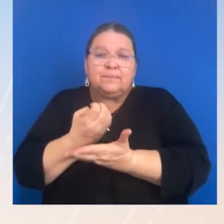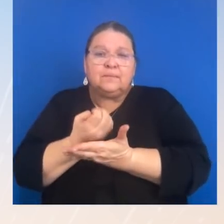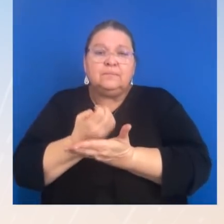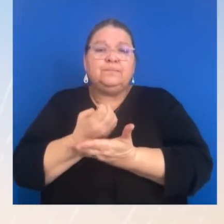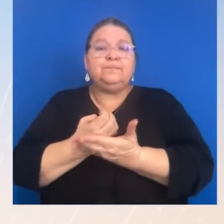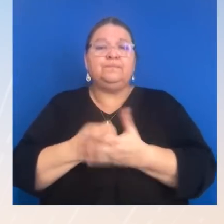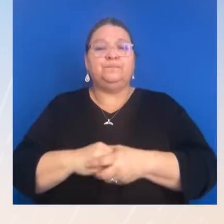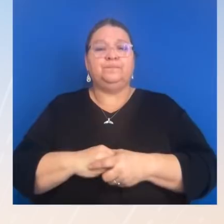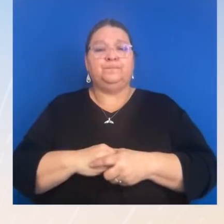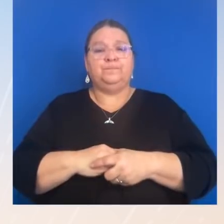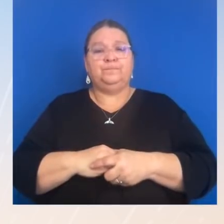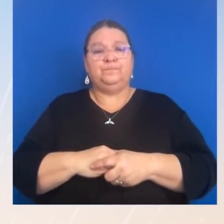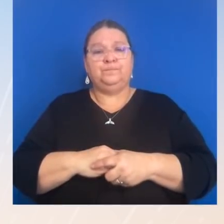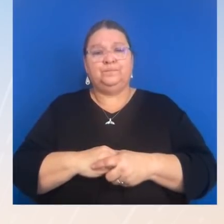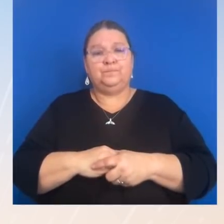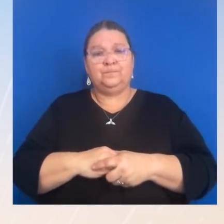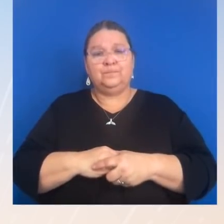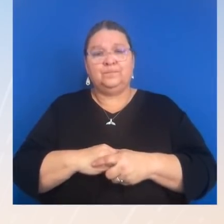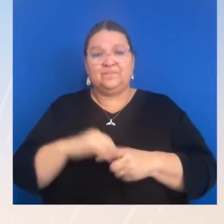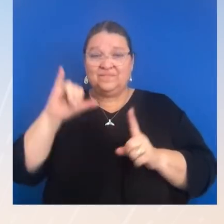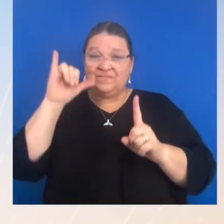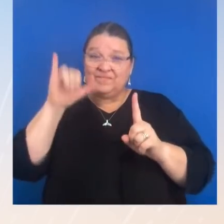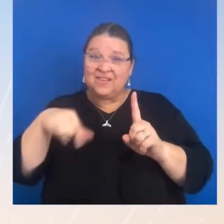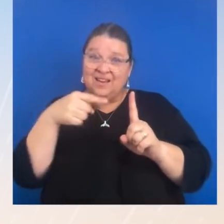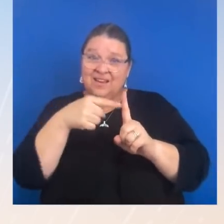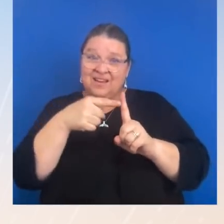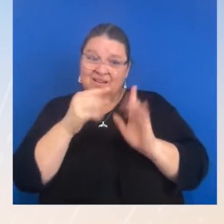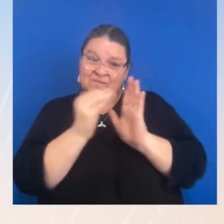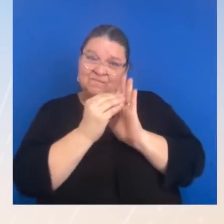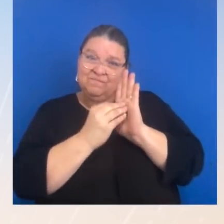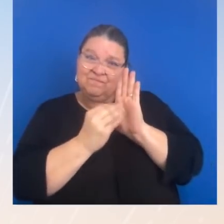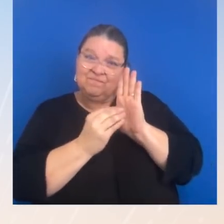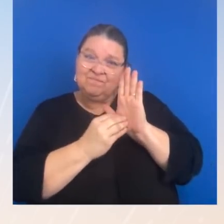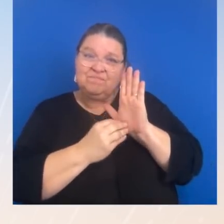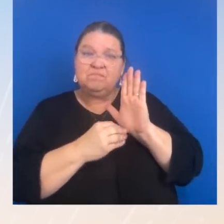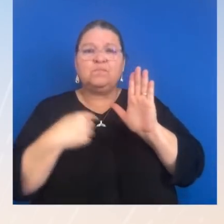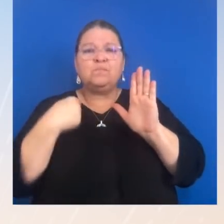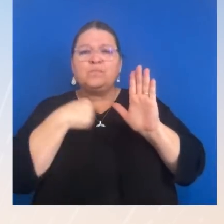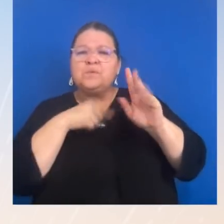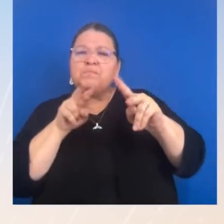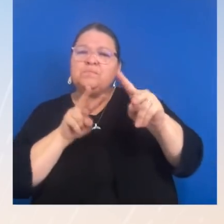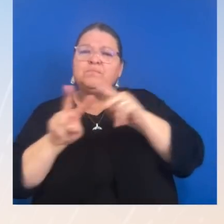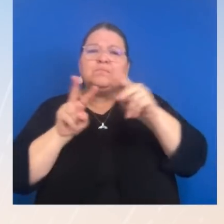The expectations and their assessment at this point continues to be that it will moderate by the end of the year.